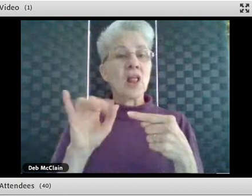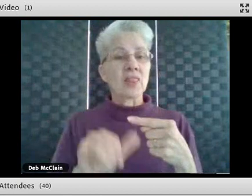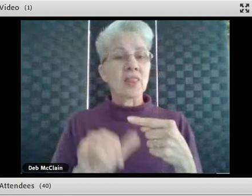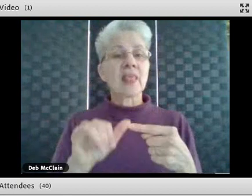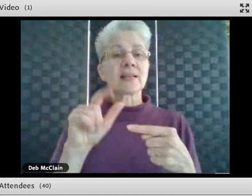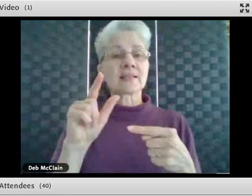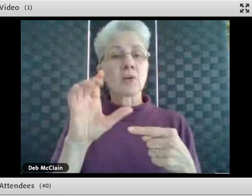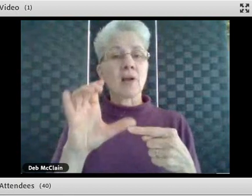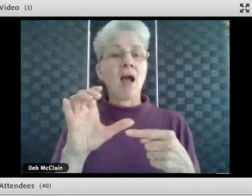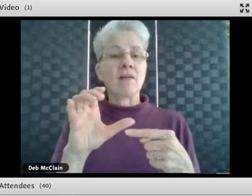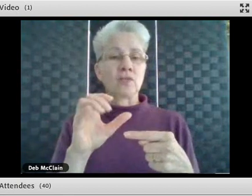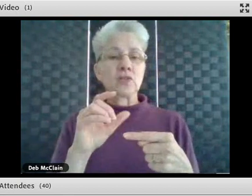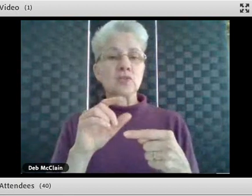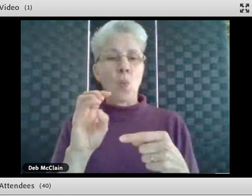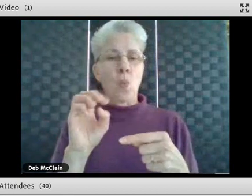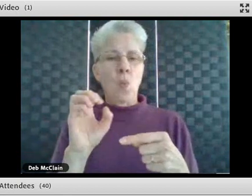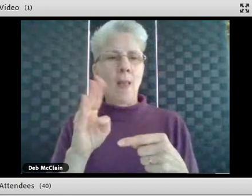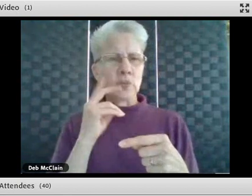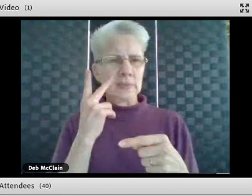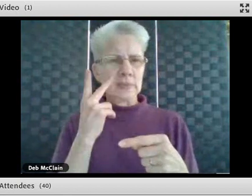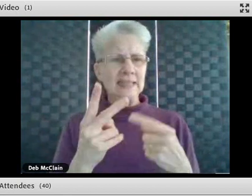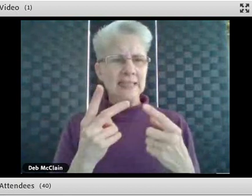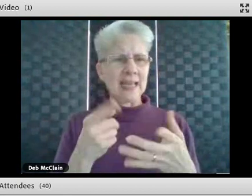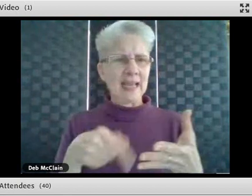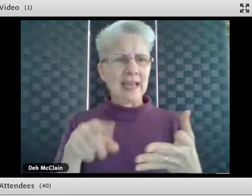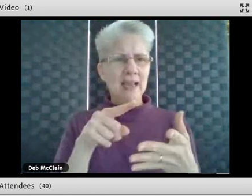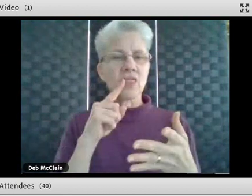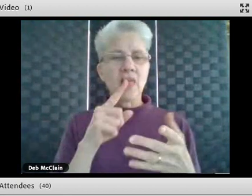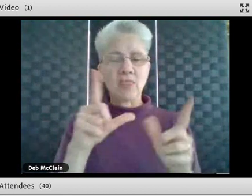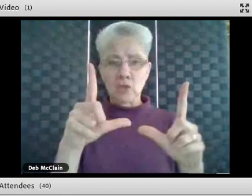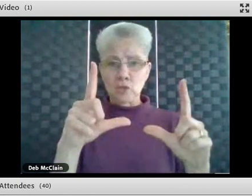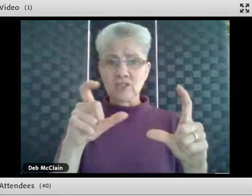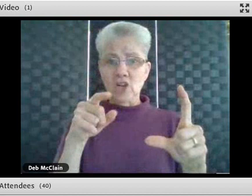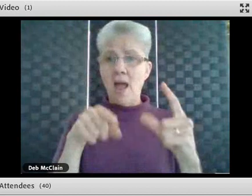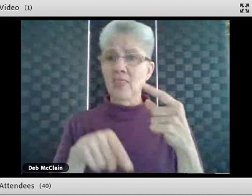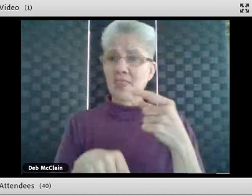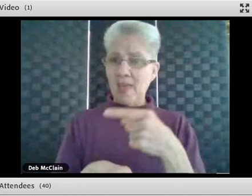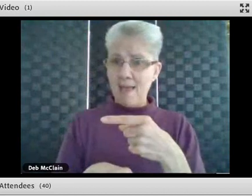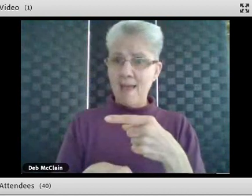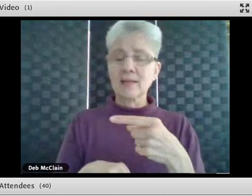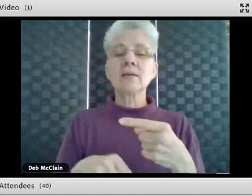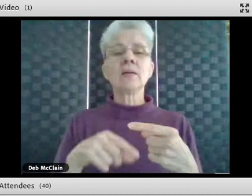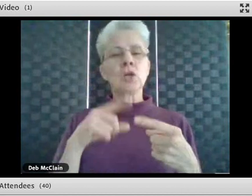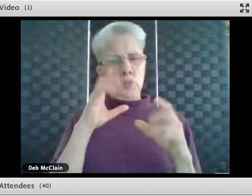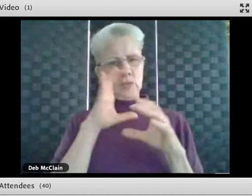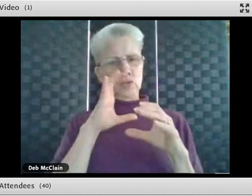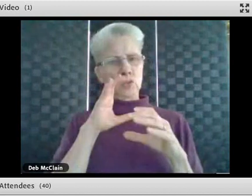It's all -- You can see here there in the screenshot that we can search for more than just